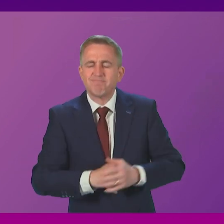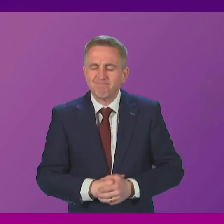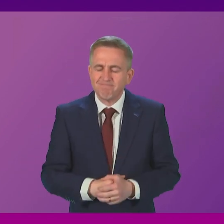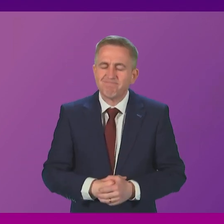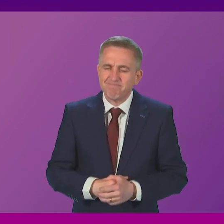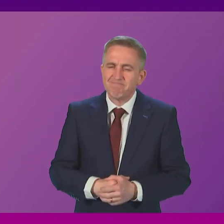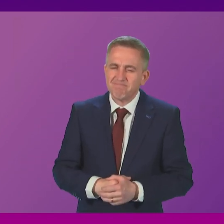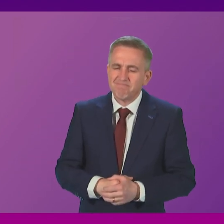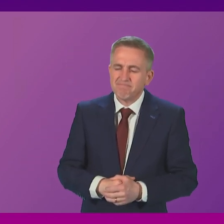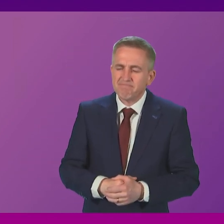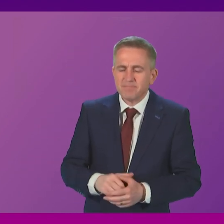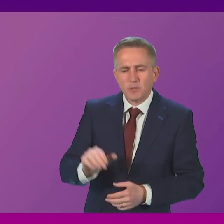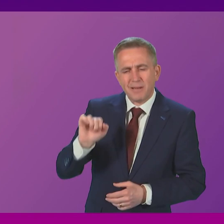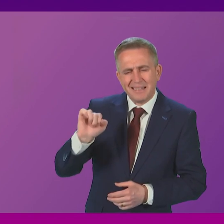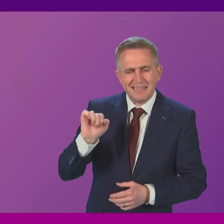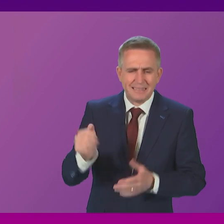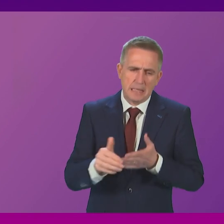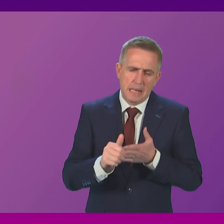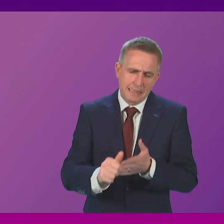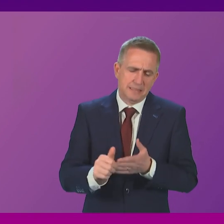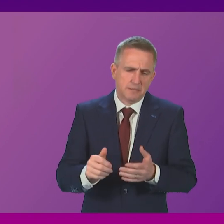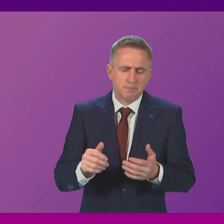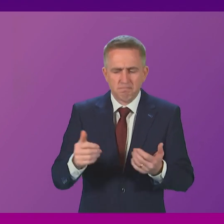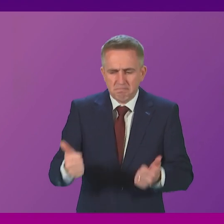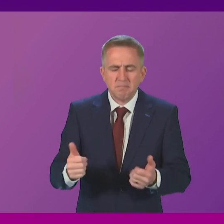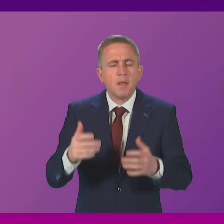The measure of effective leadership is to listen to good ideas and to recognise that